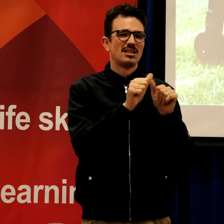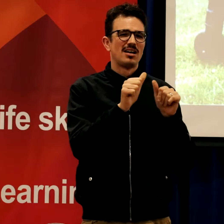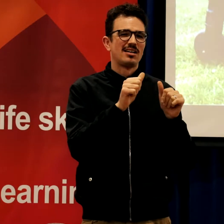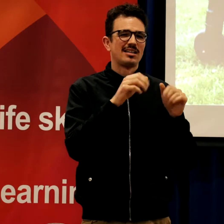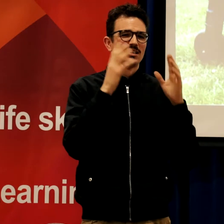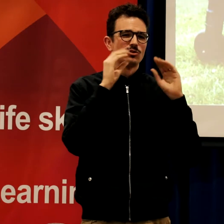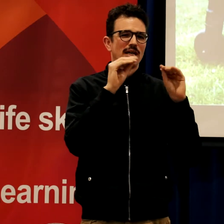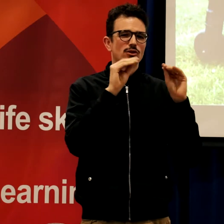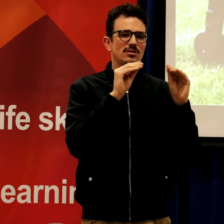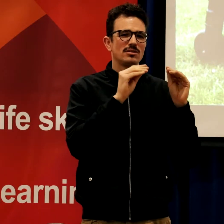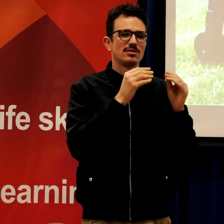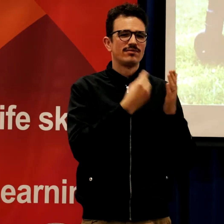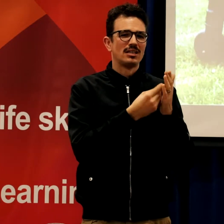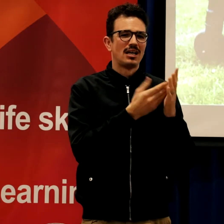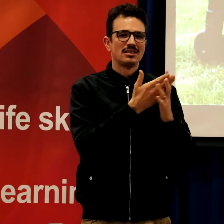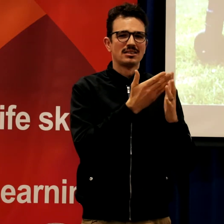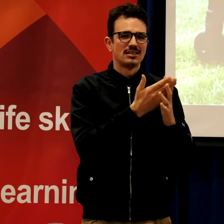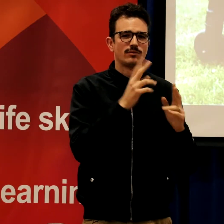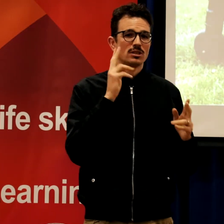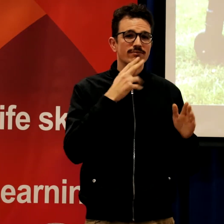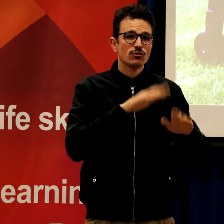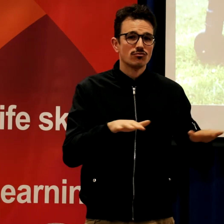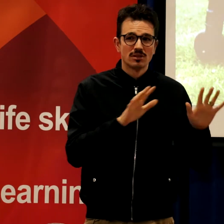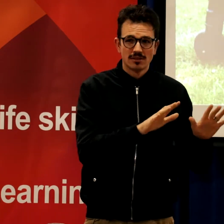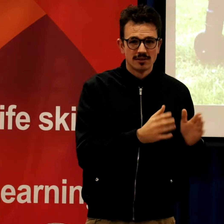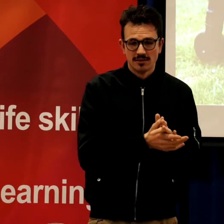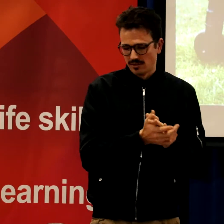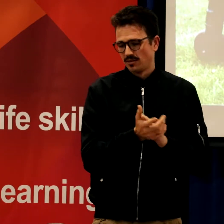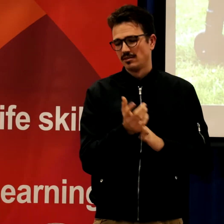because WA has got a better education system and funding access for Deaf children.